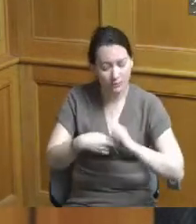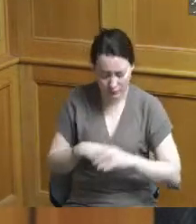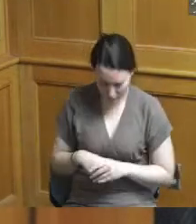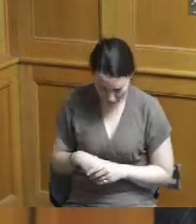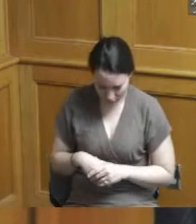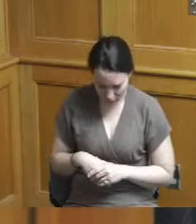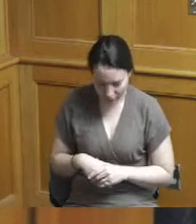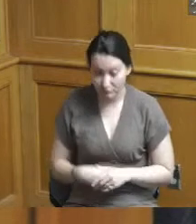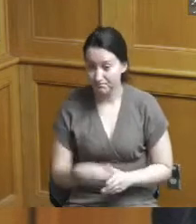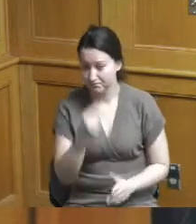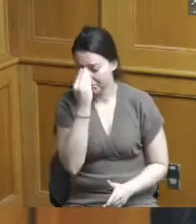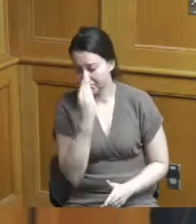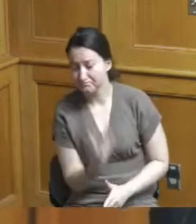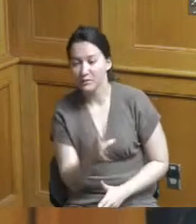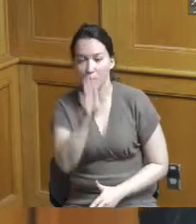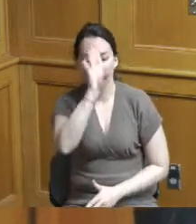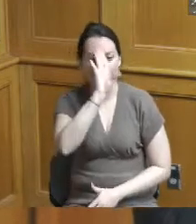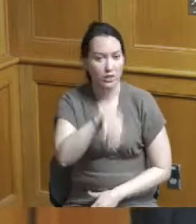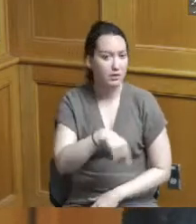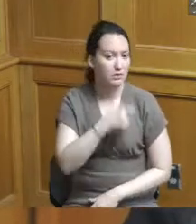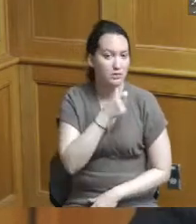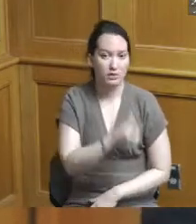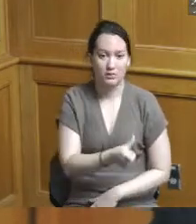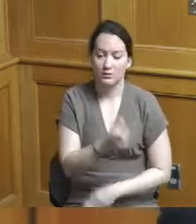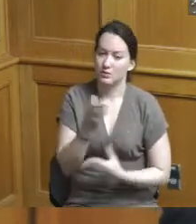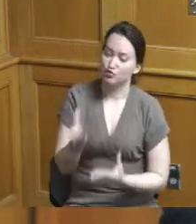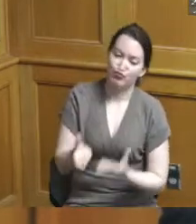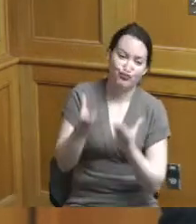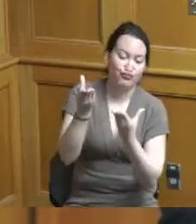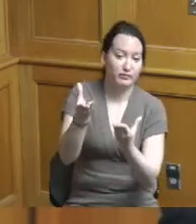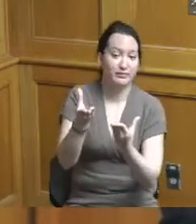but I just want to say in no way shape or form I'm suggesting that we go into a meeting where